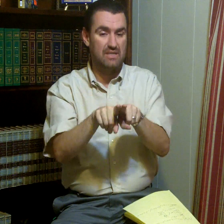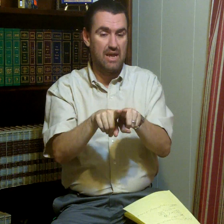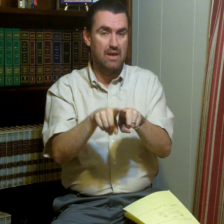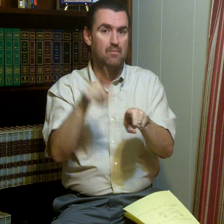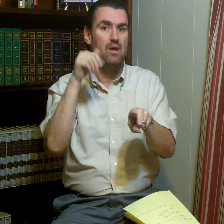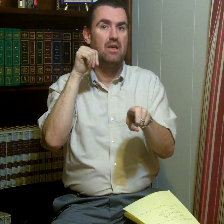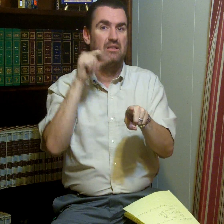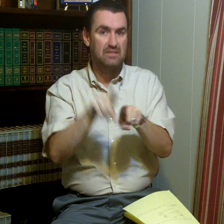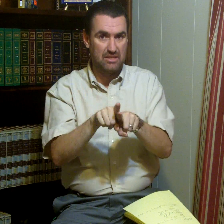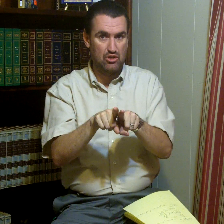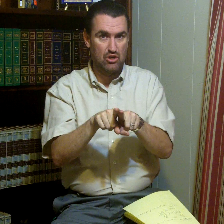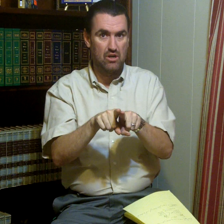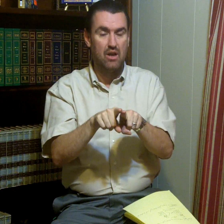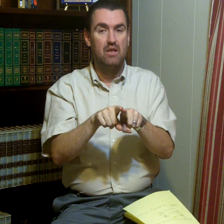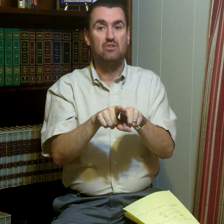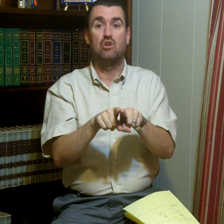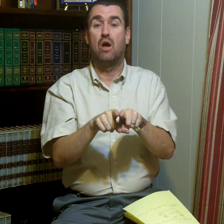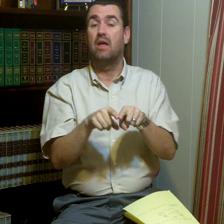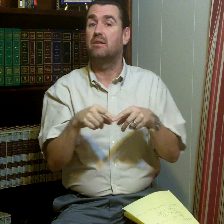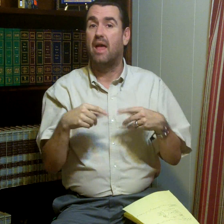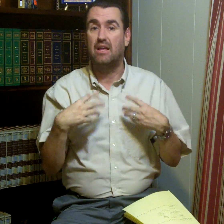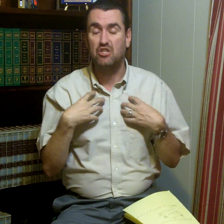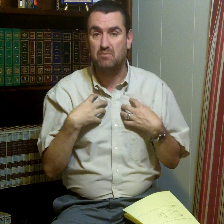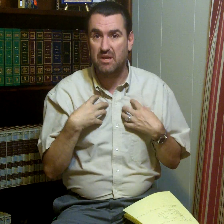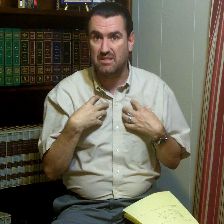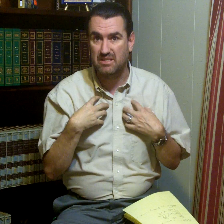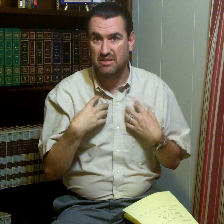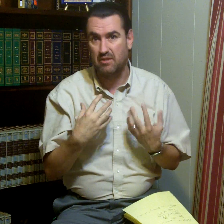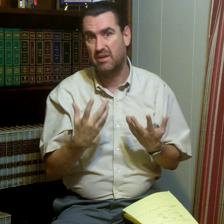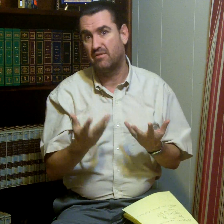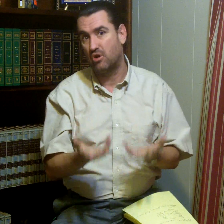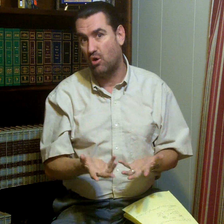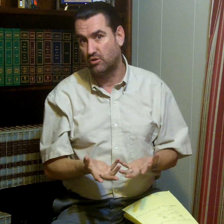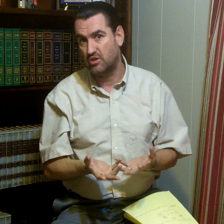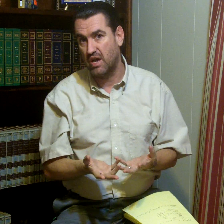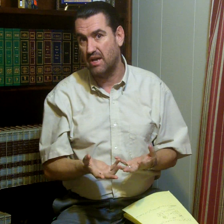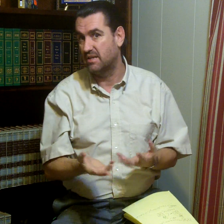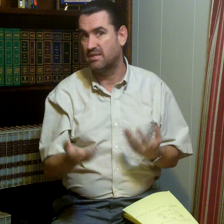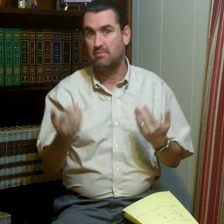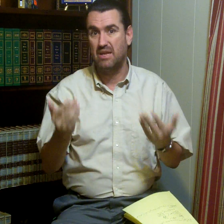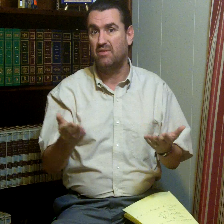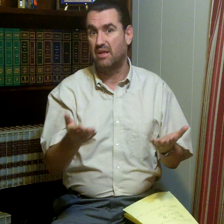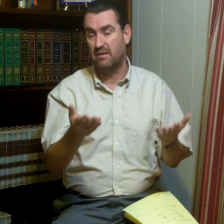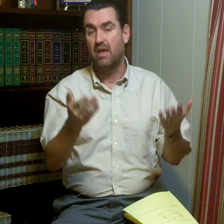same sister so and and just because it's a little bit of an older sign doesn't mean that